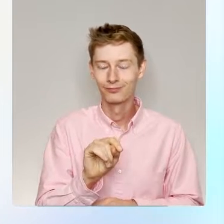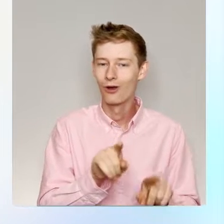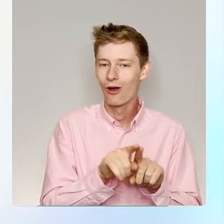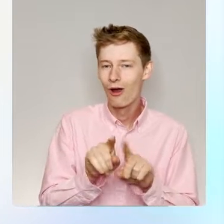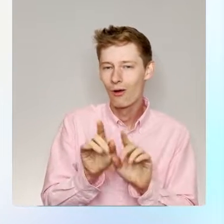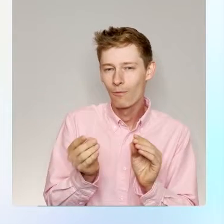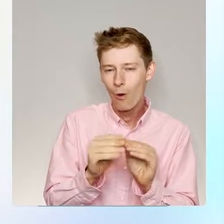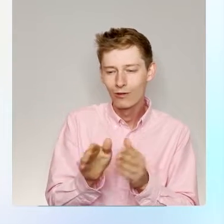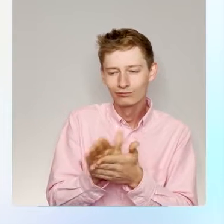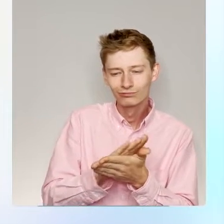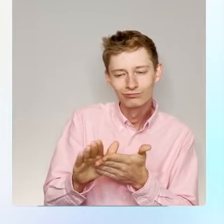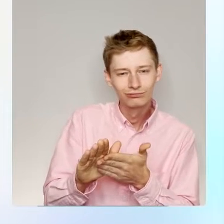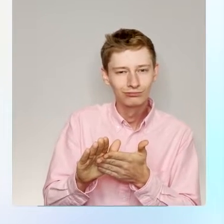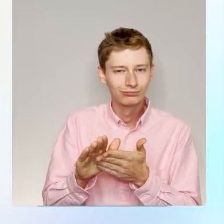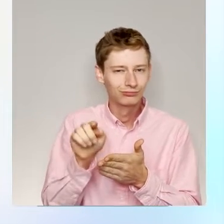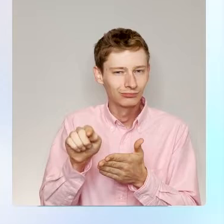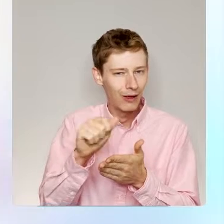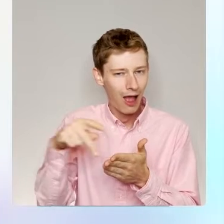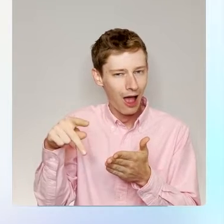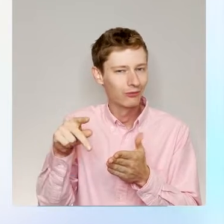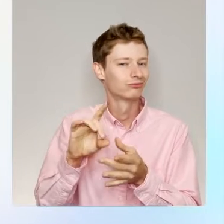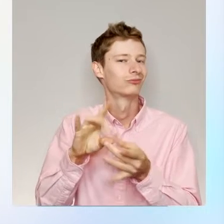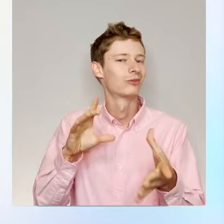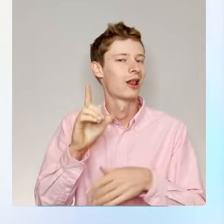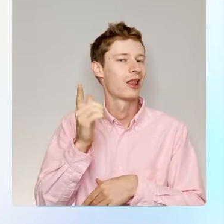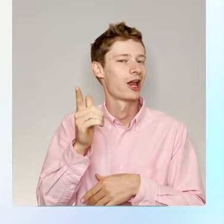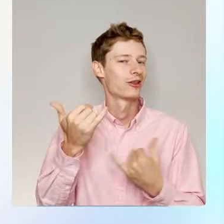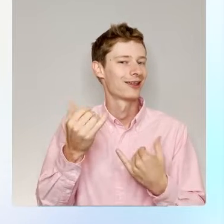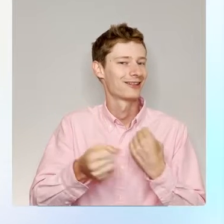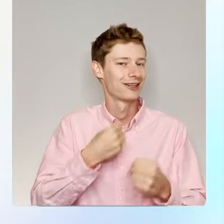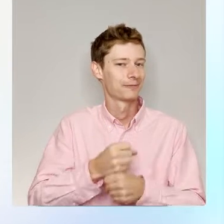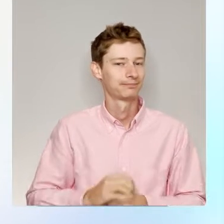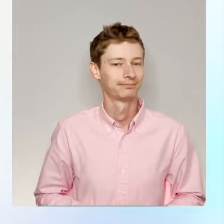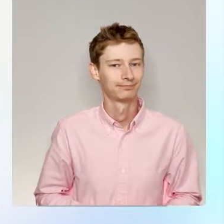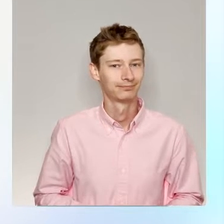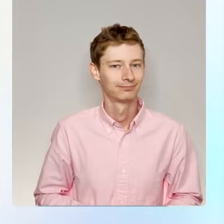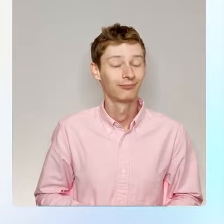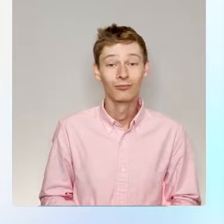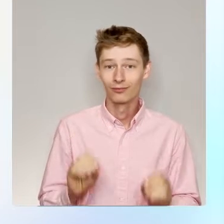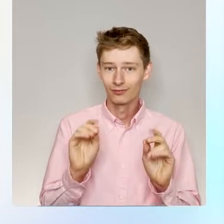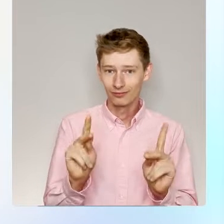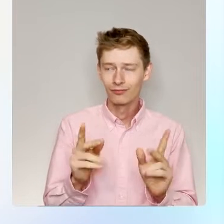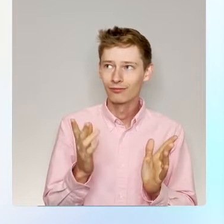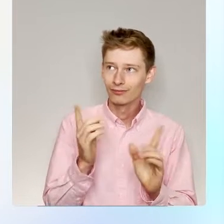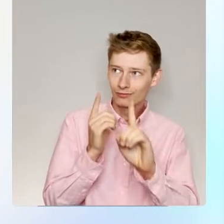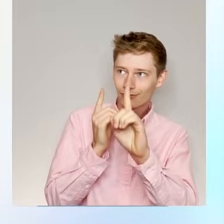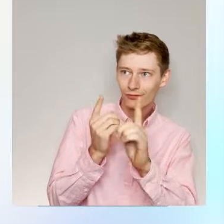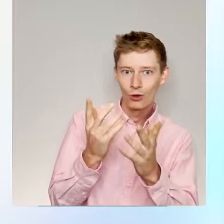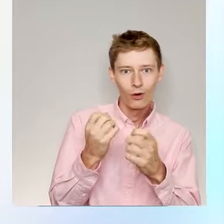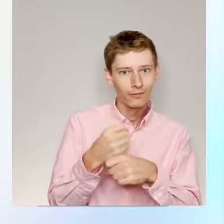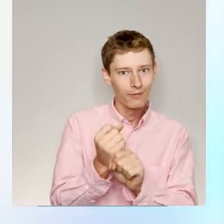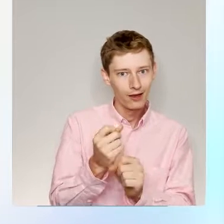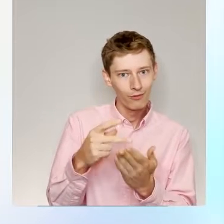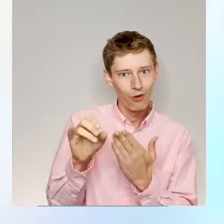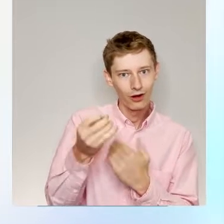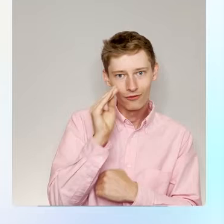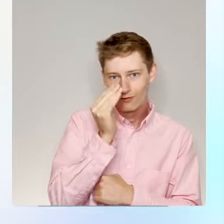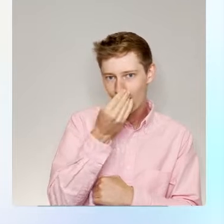a more polished version of the app later this year. Okay, when we wanna build something like Project Flowerbed, how do we do it?